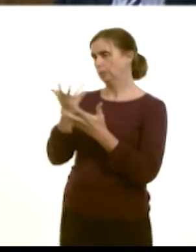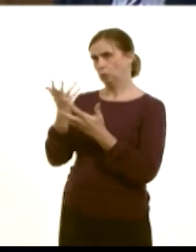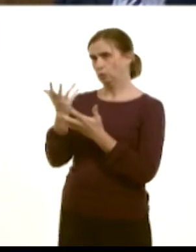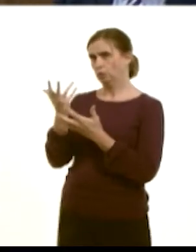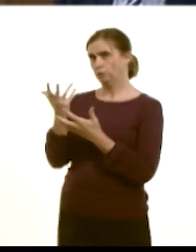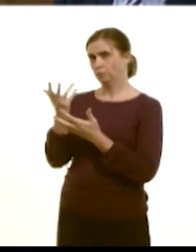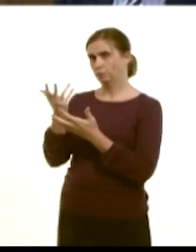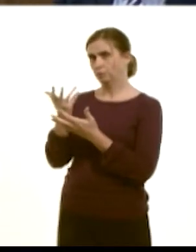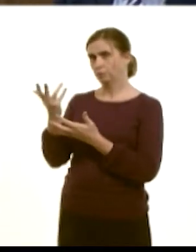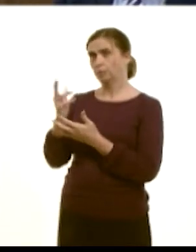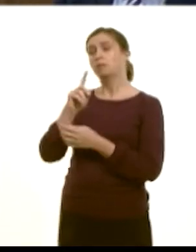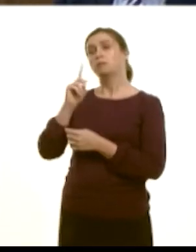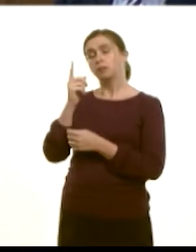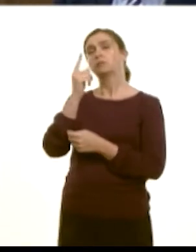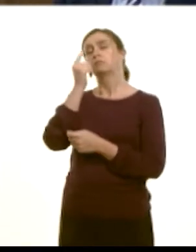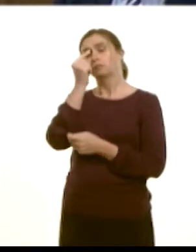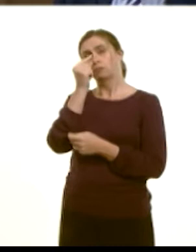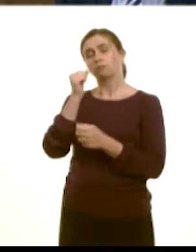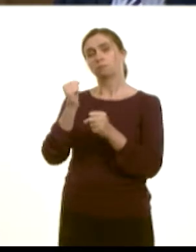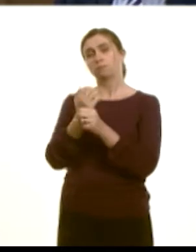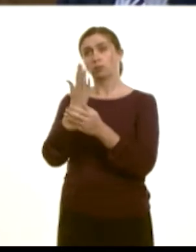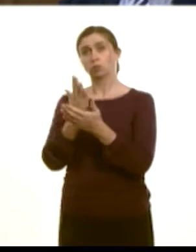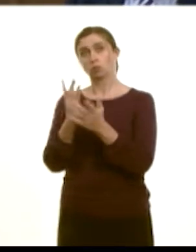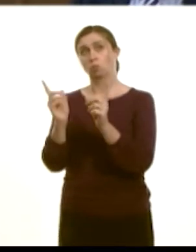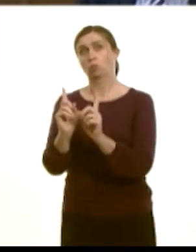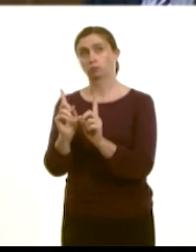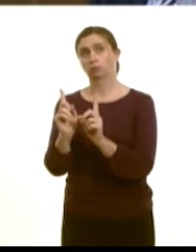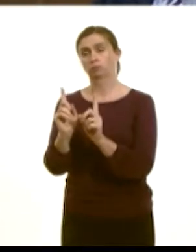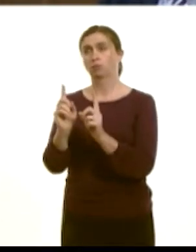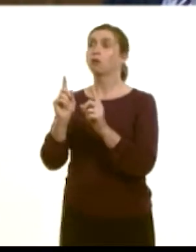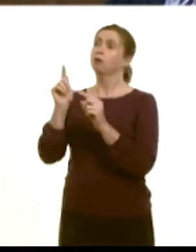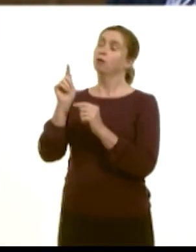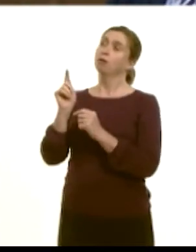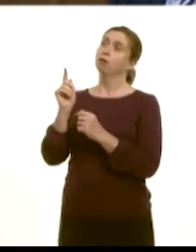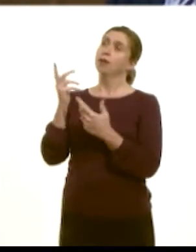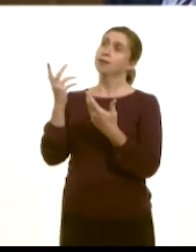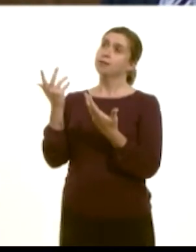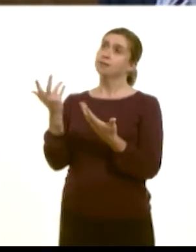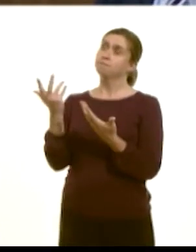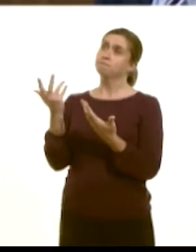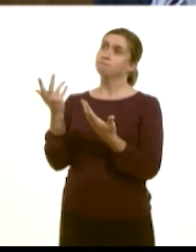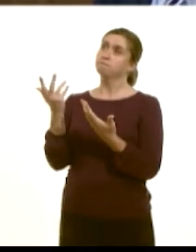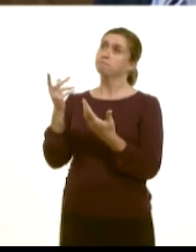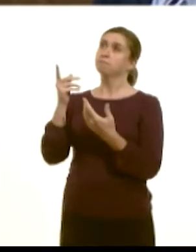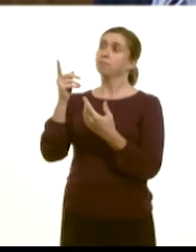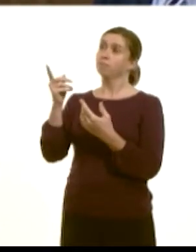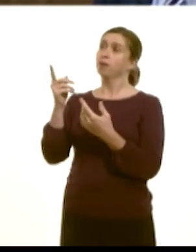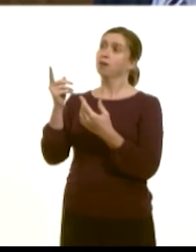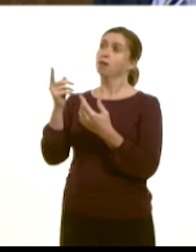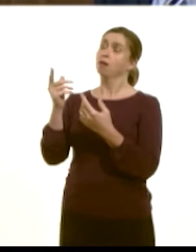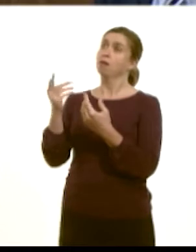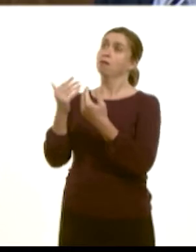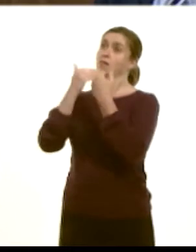with this, namely by ensuring that the powers over teachersí pay and conditions reside